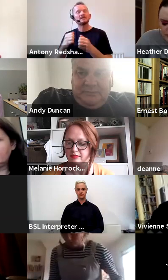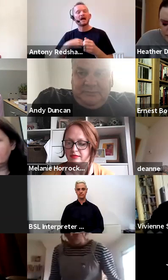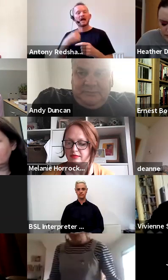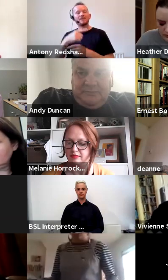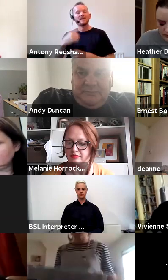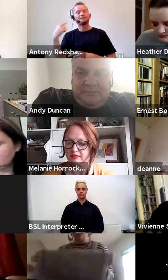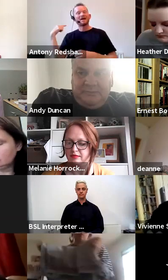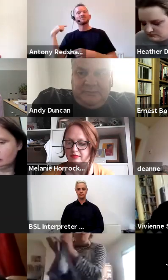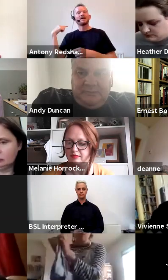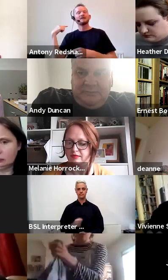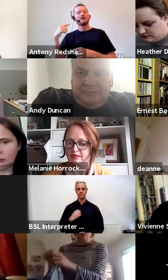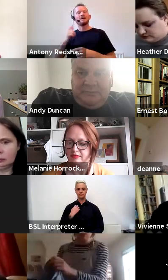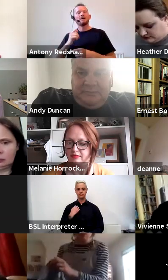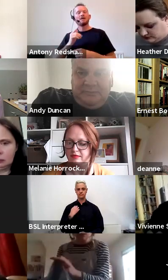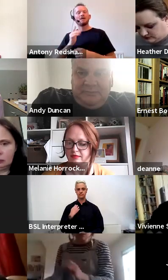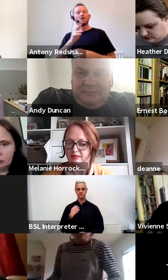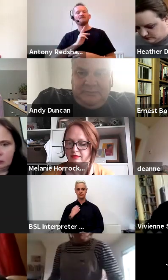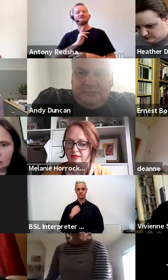Back then, to put the voice.